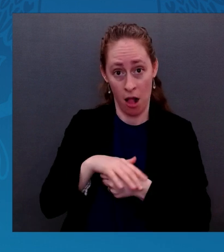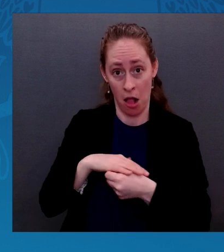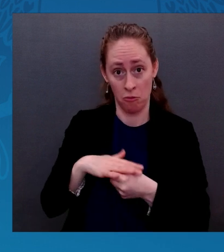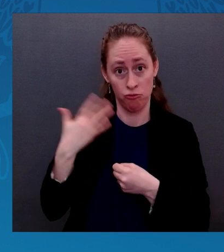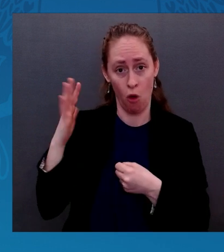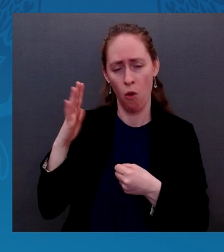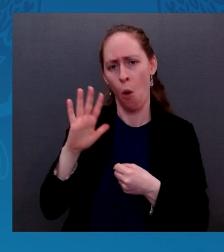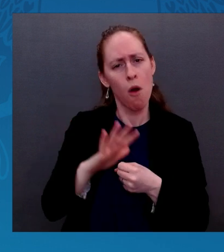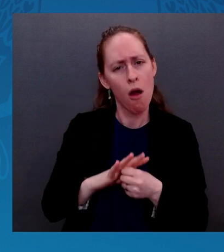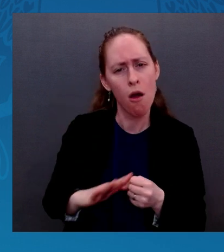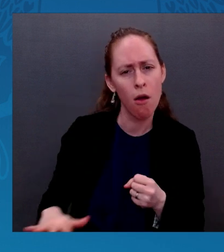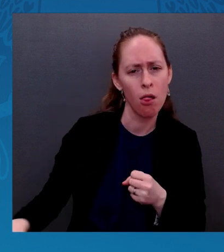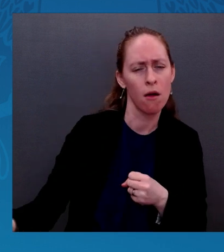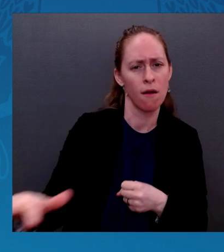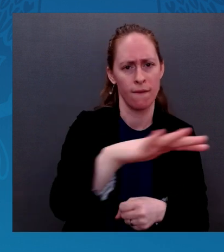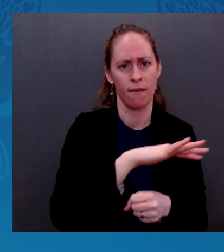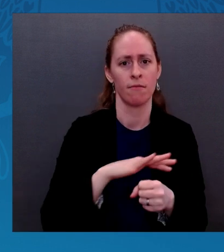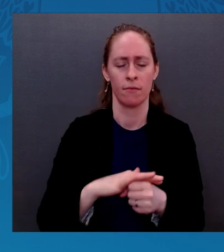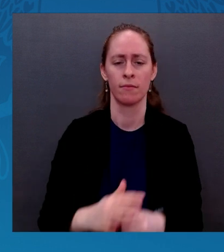sort of with director today